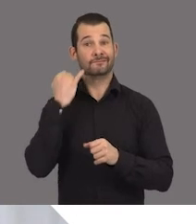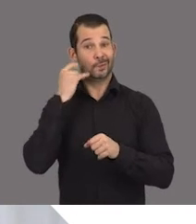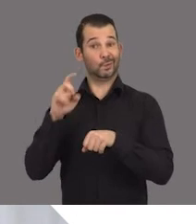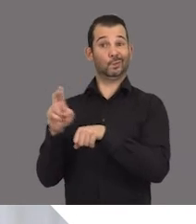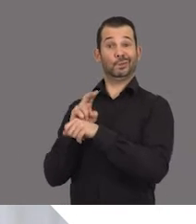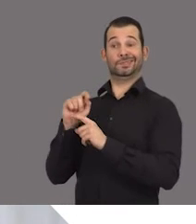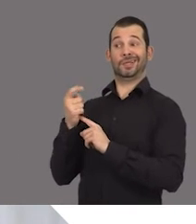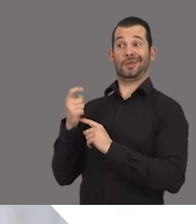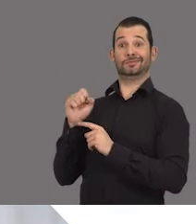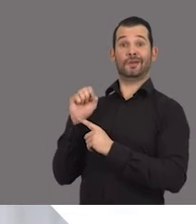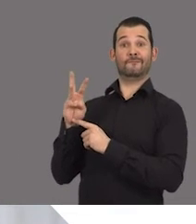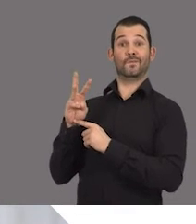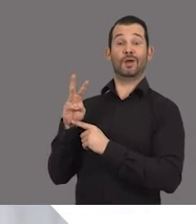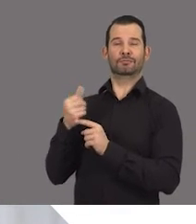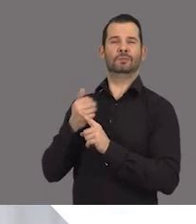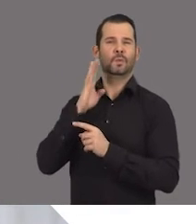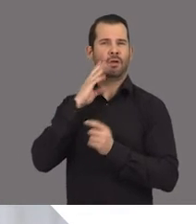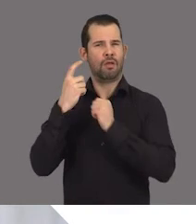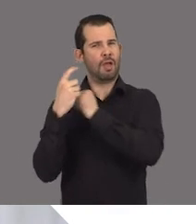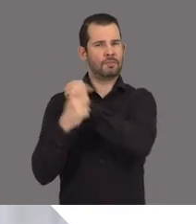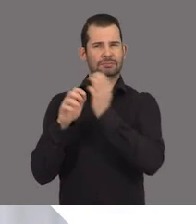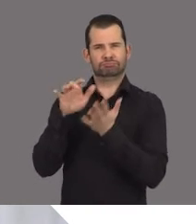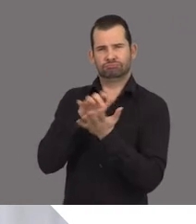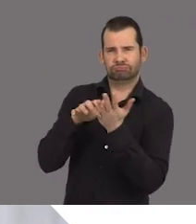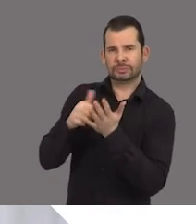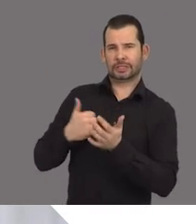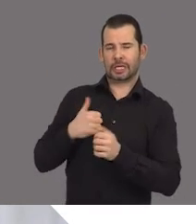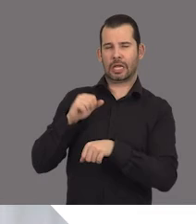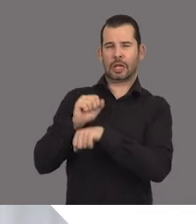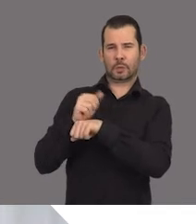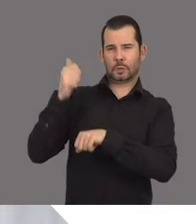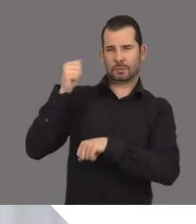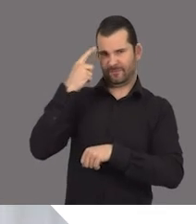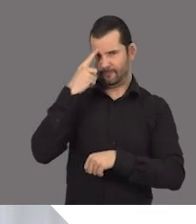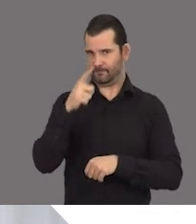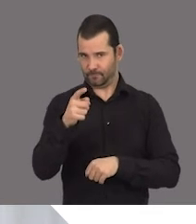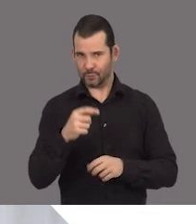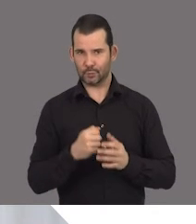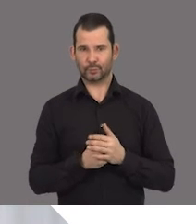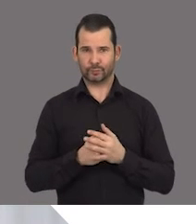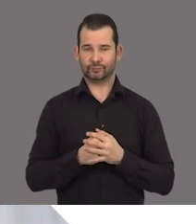If you file on paper, you need to fill out Schedule 6, Canada workers